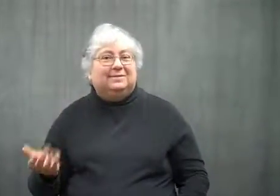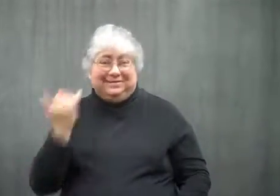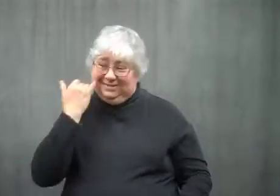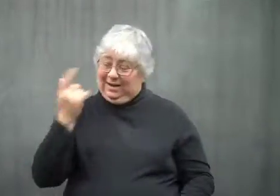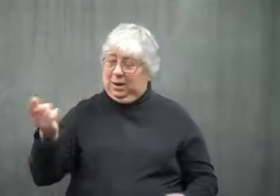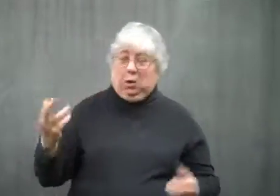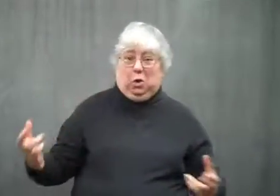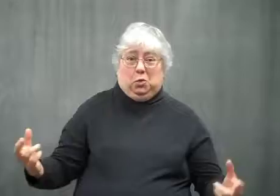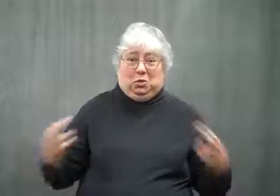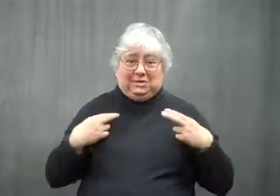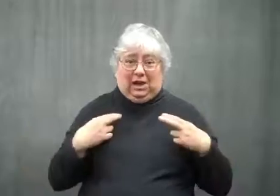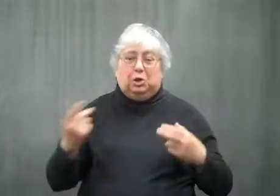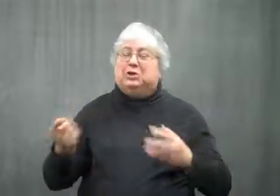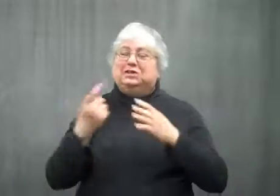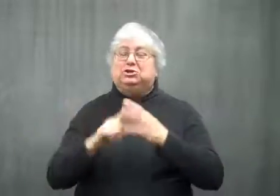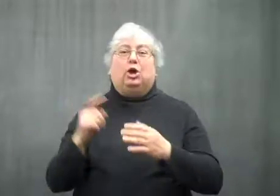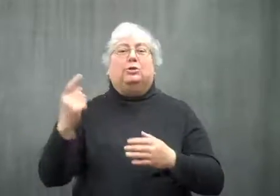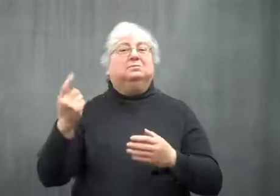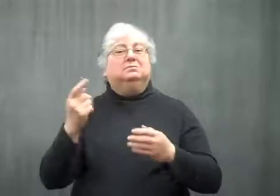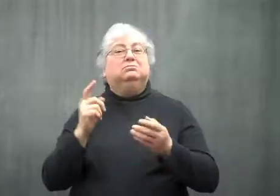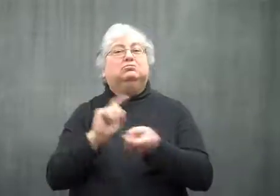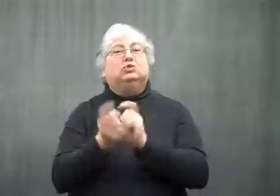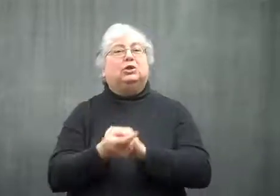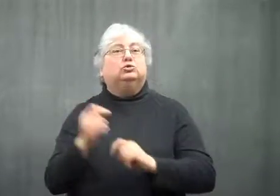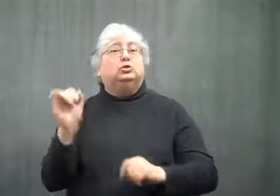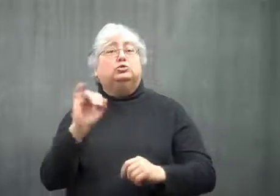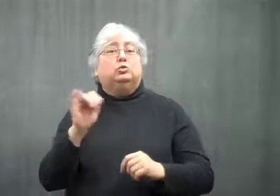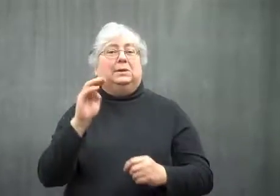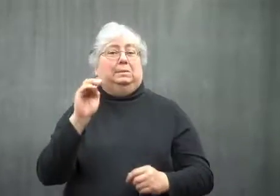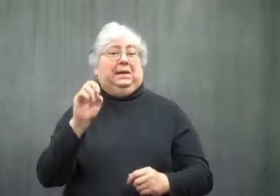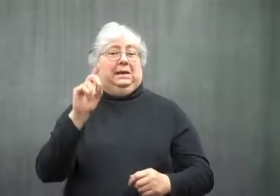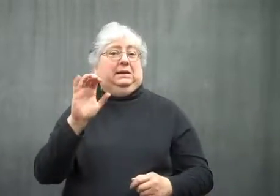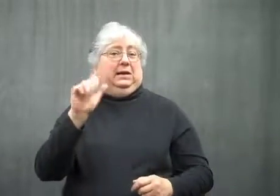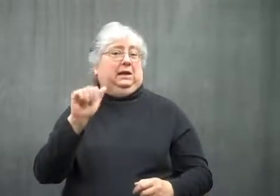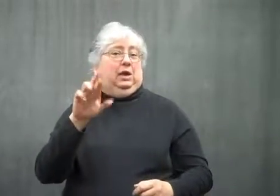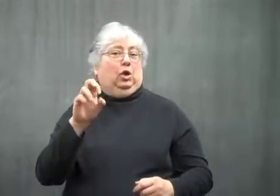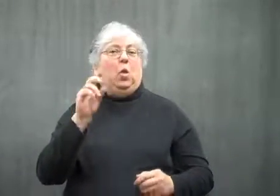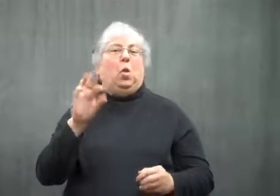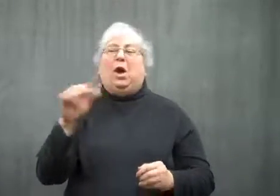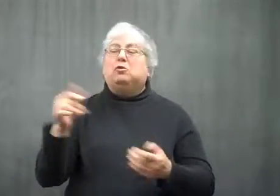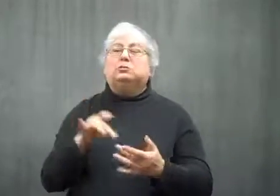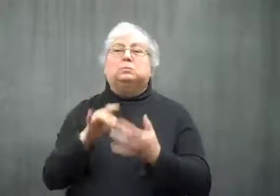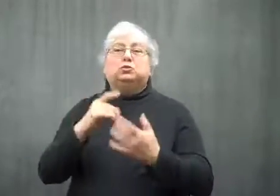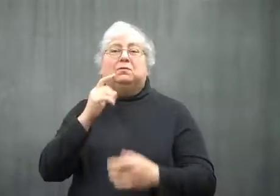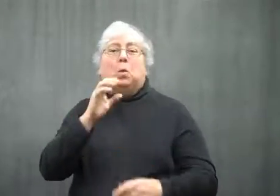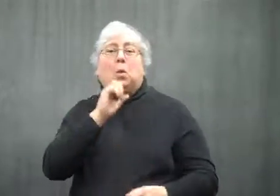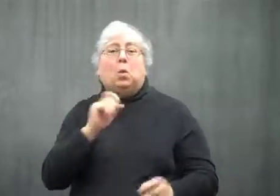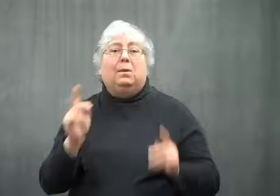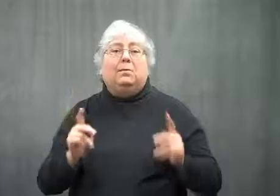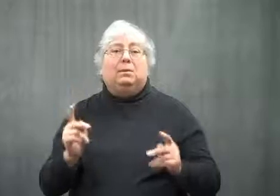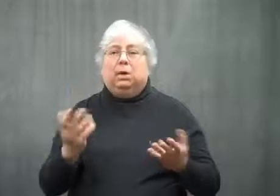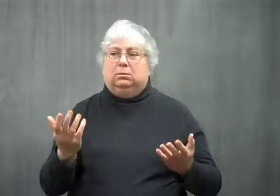When they retire and switch over to medicare or some other insurance for elderly people,